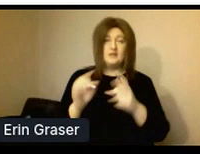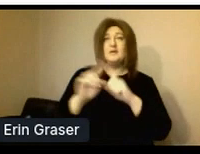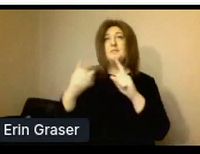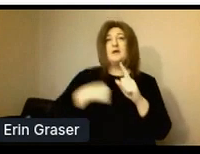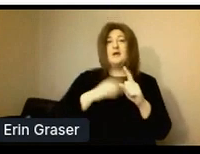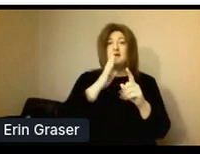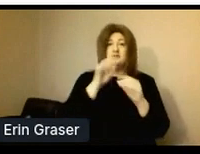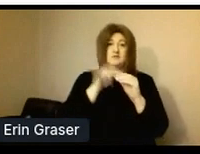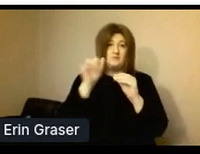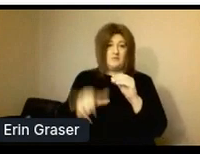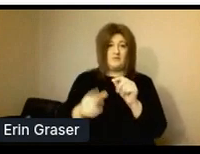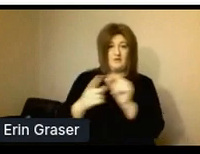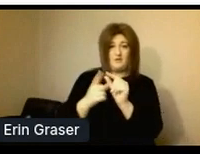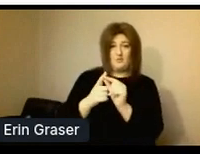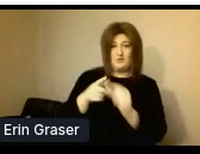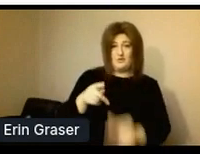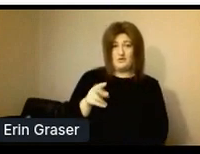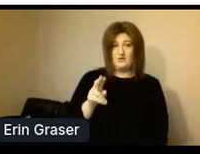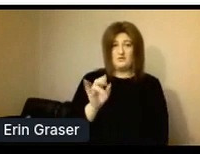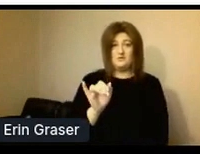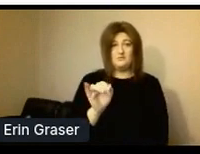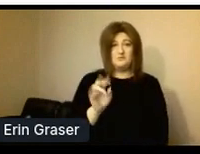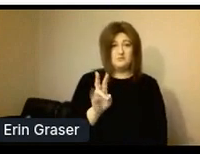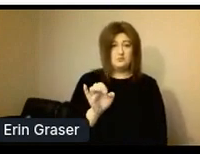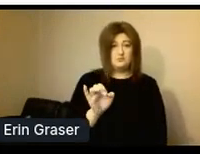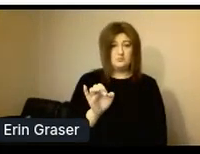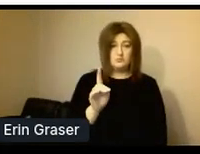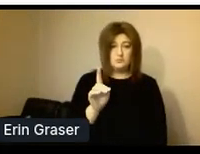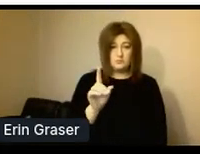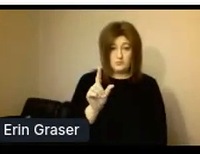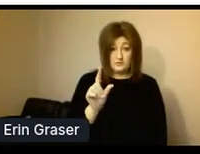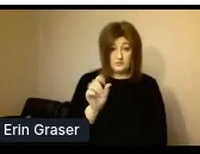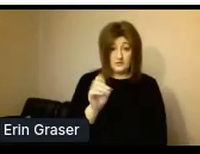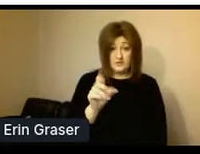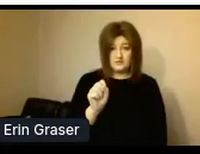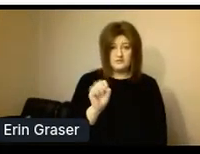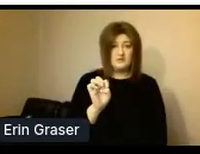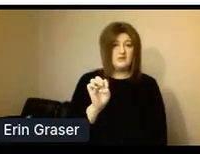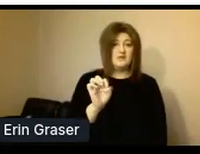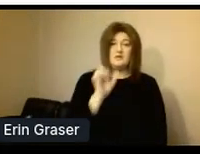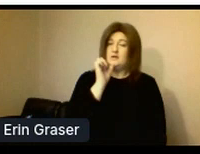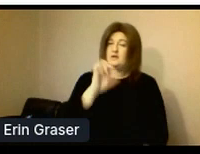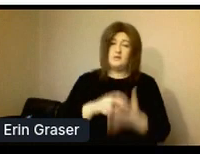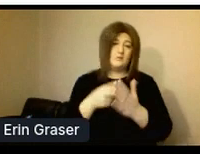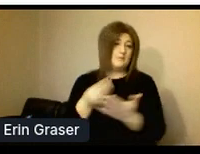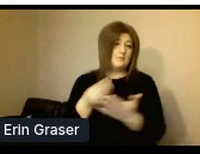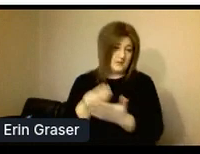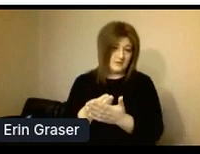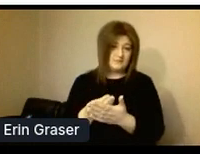need you to understand that I mean money. I don't mean that your life hasn't been hard.